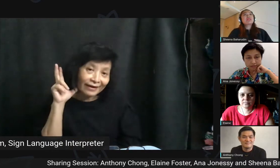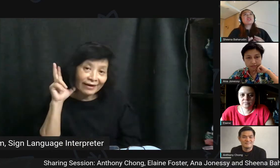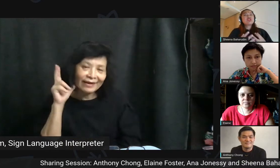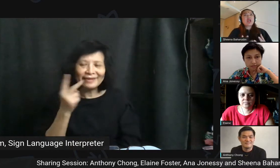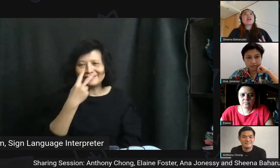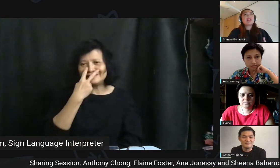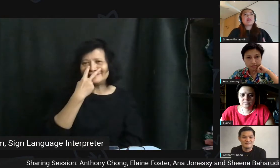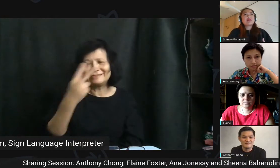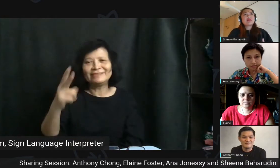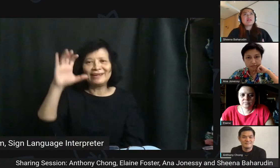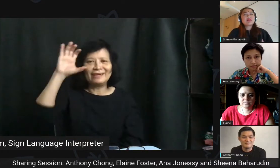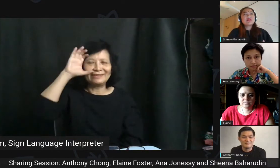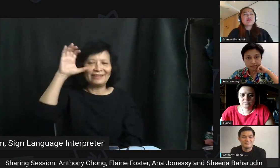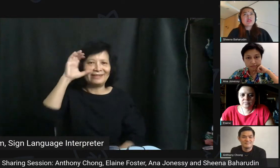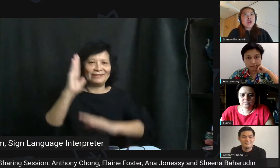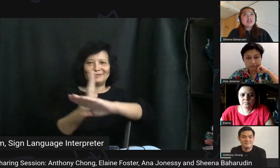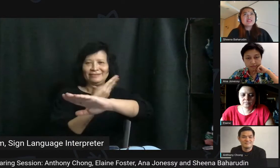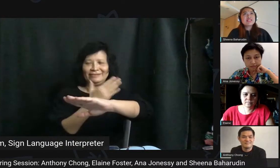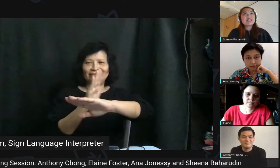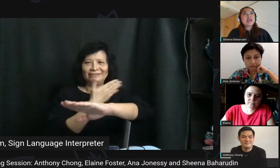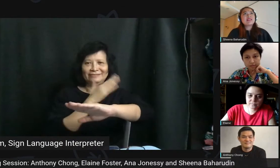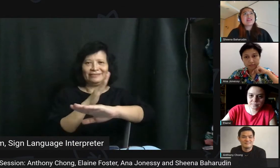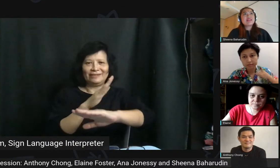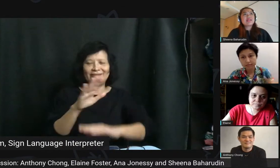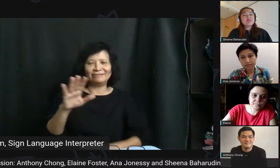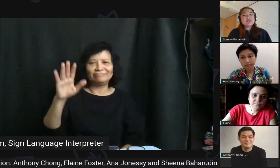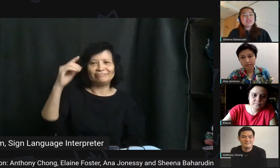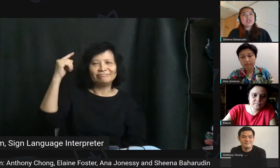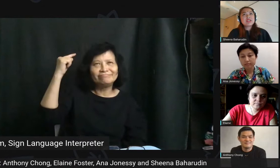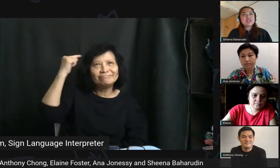sharing his thoughts and appreciation,